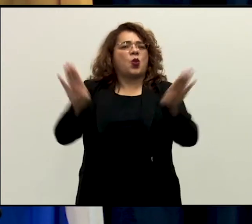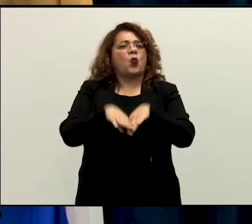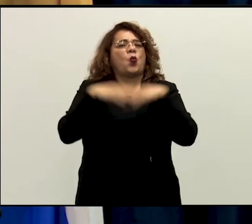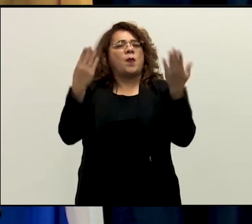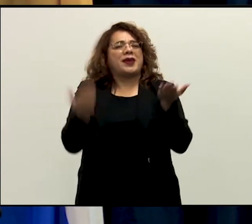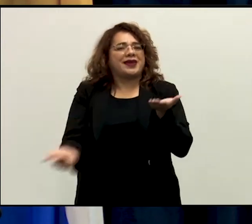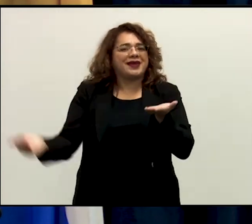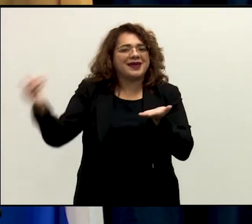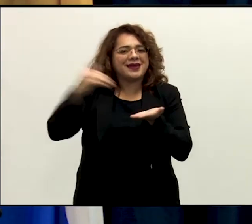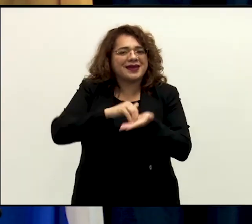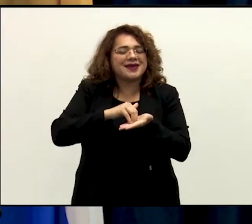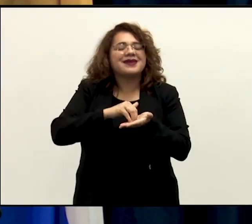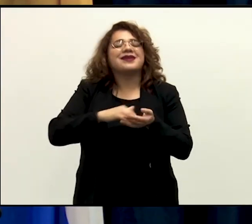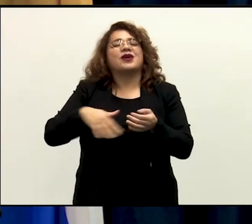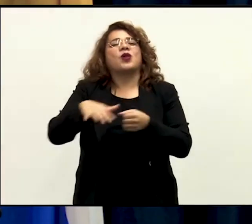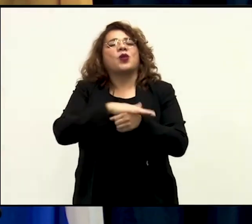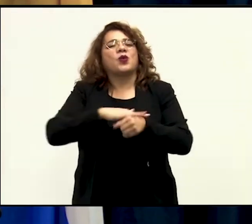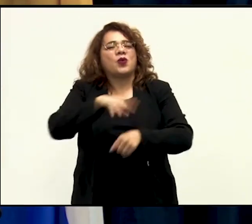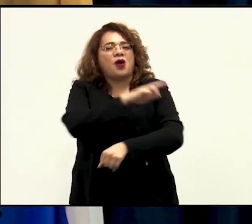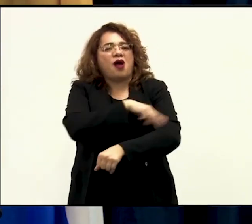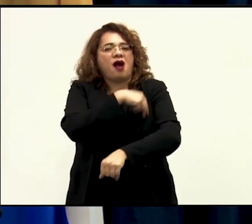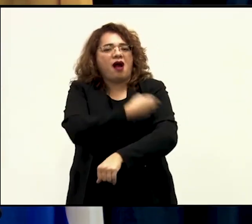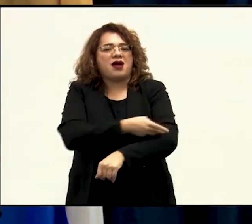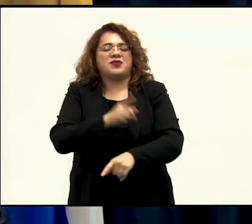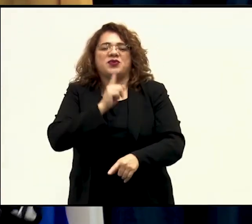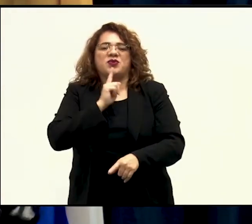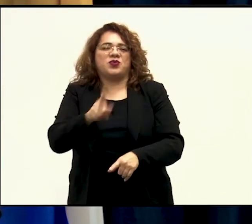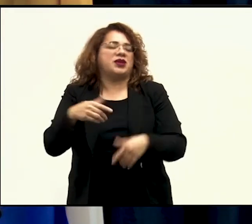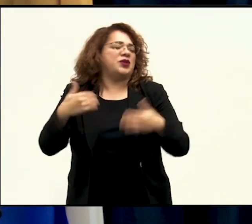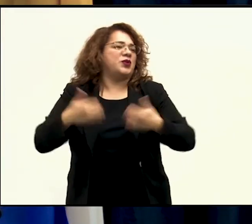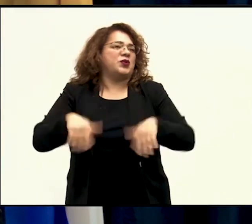kind of at the ground floor of public health.